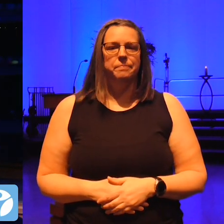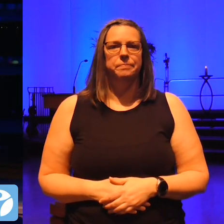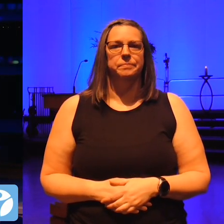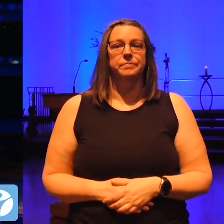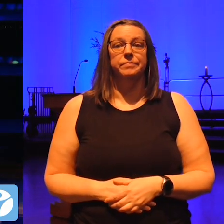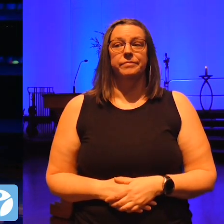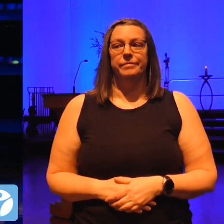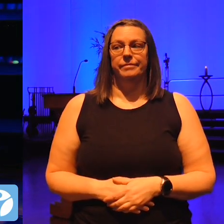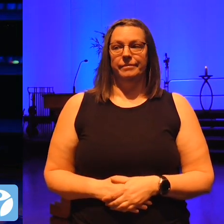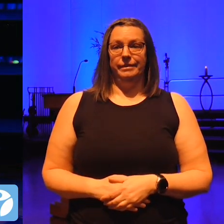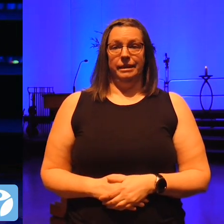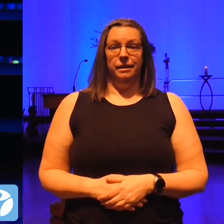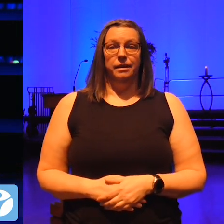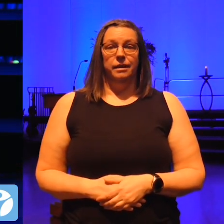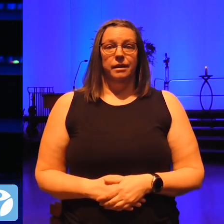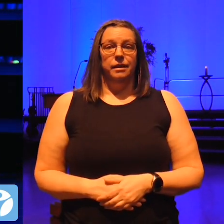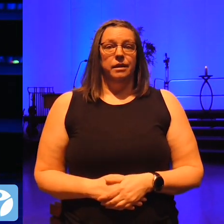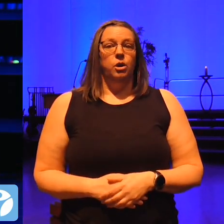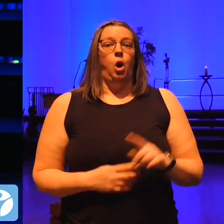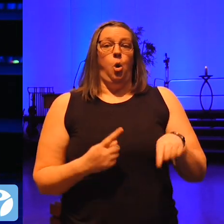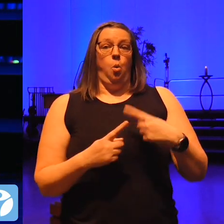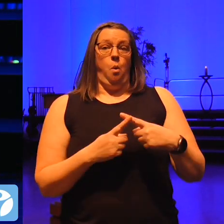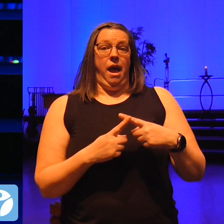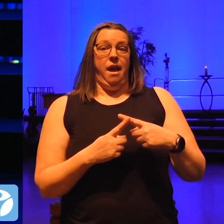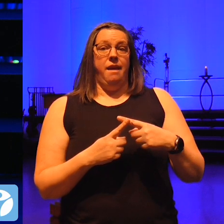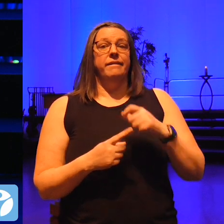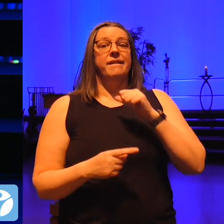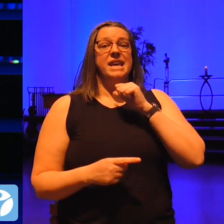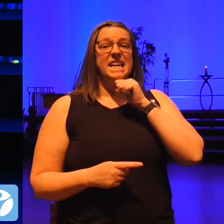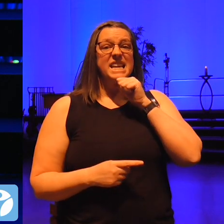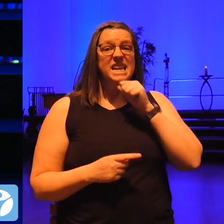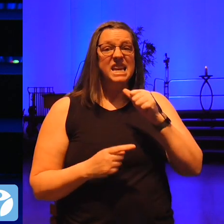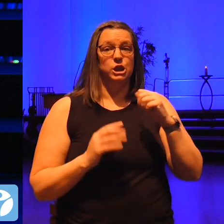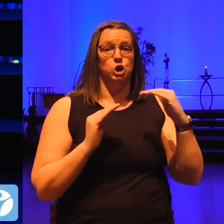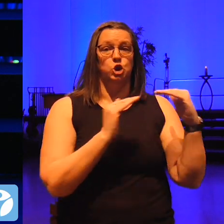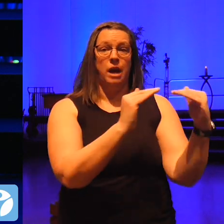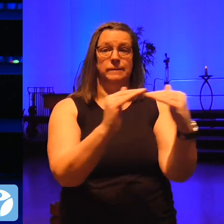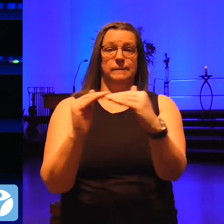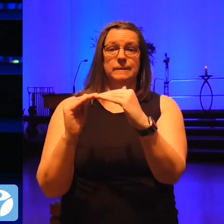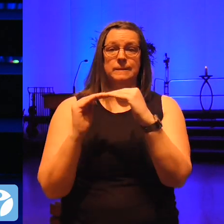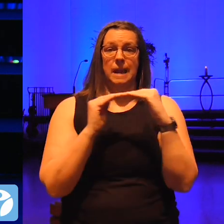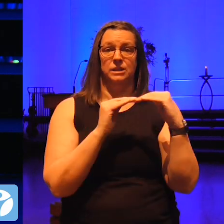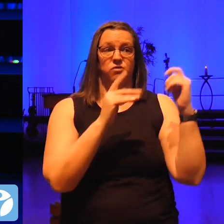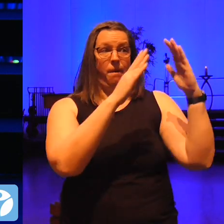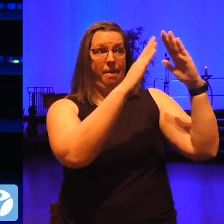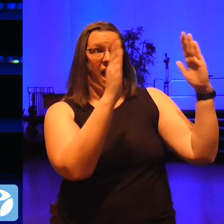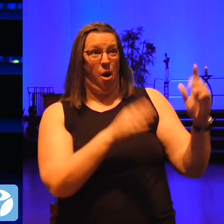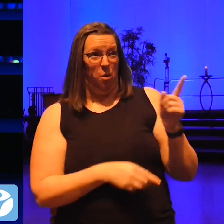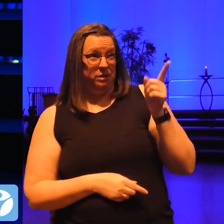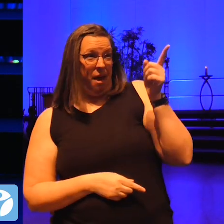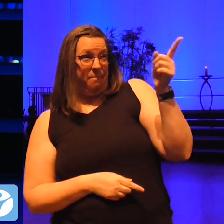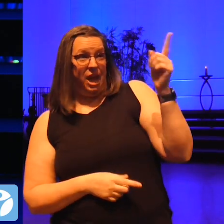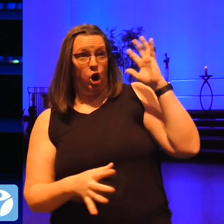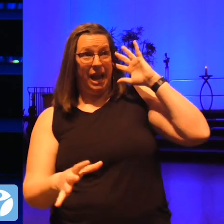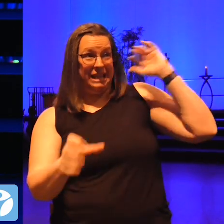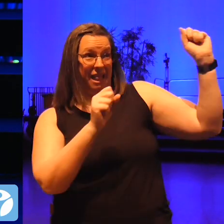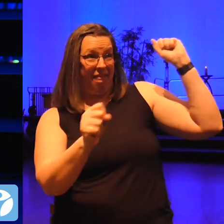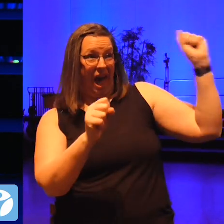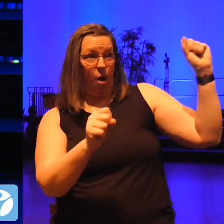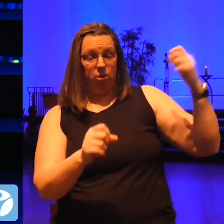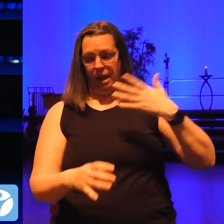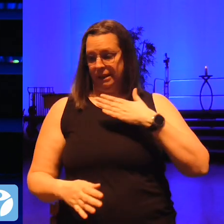when Injustice from the house on the hill is loud is your home a place that loves louder